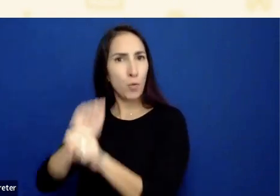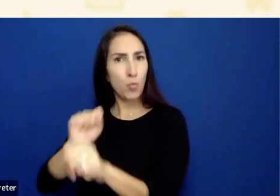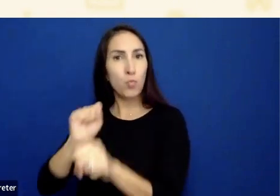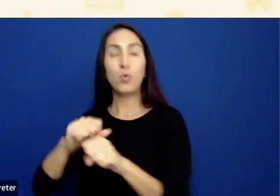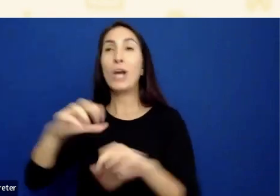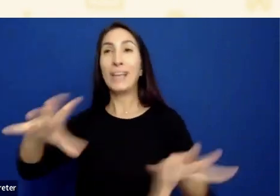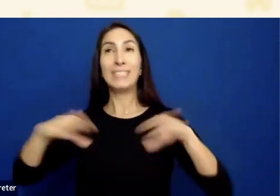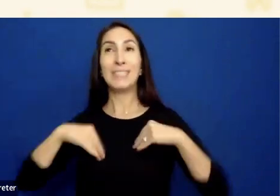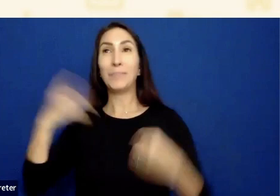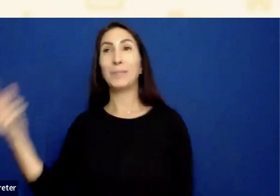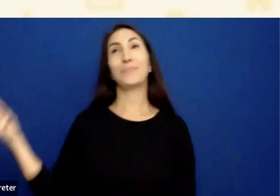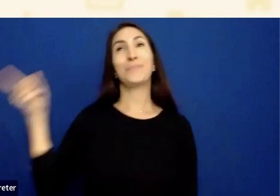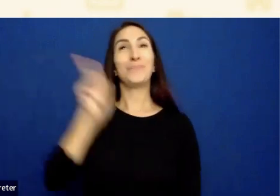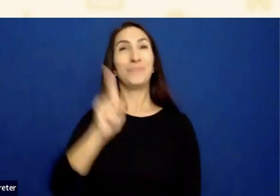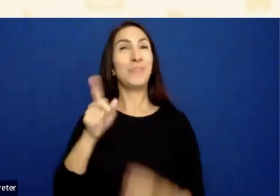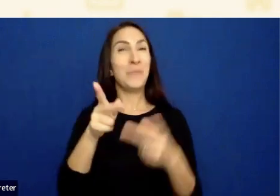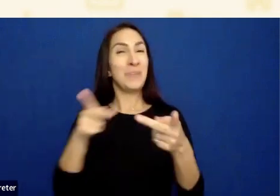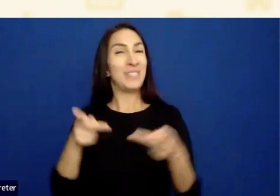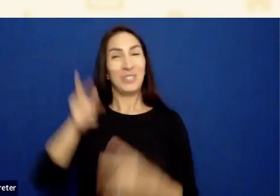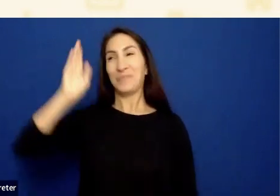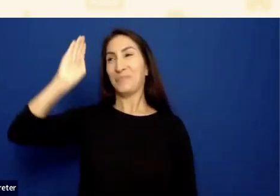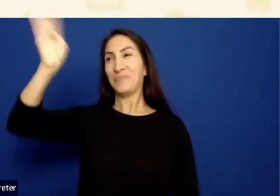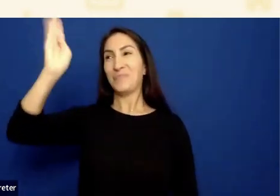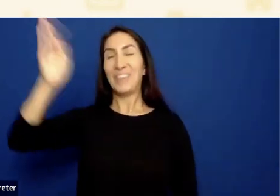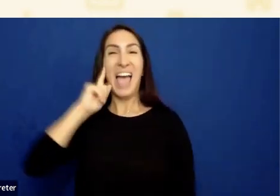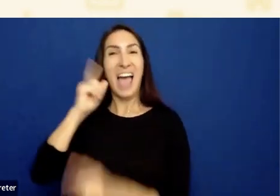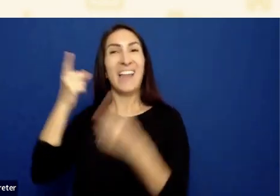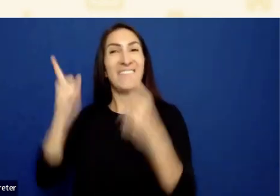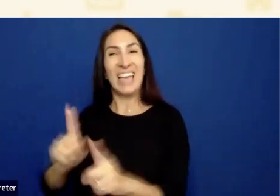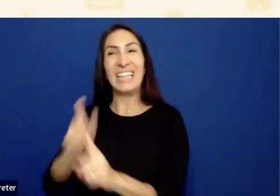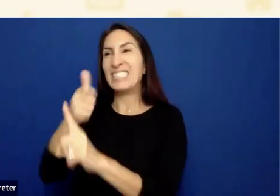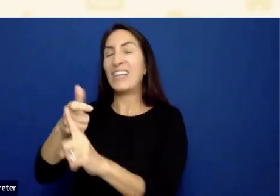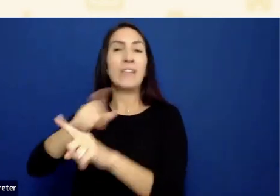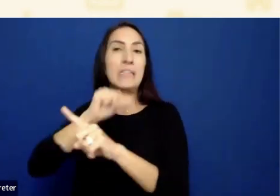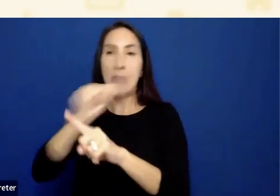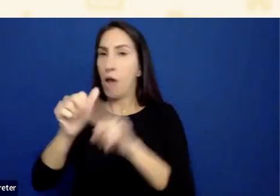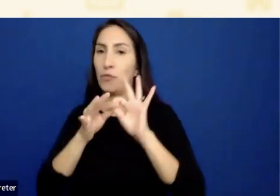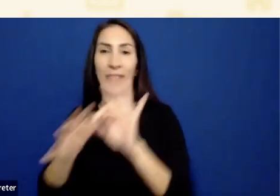at a non-accessibility event, say, South by (Southwest),